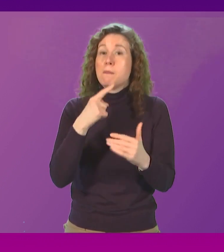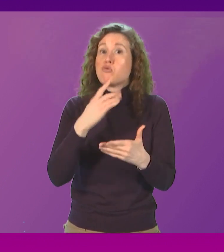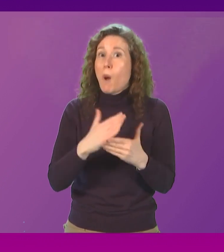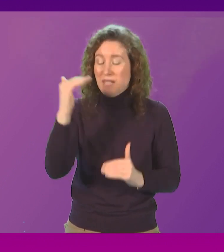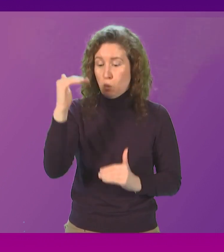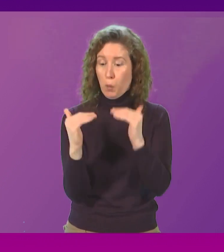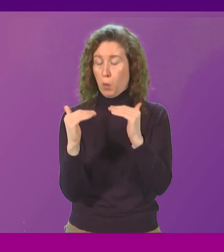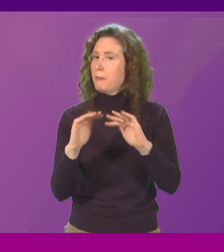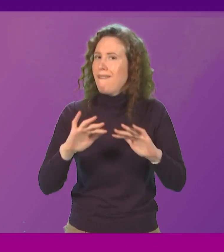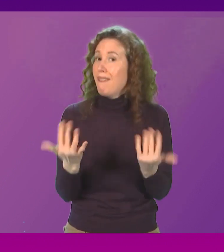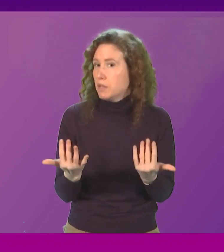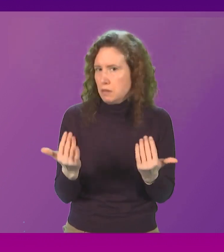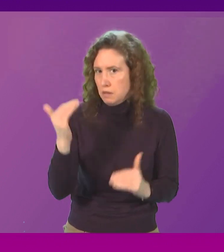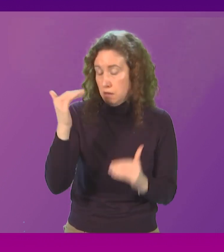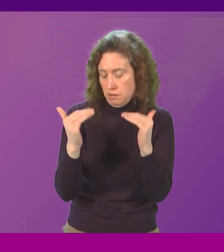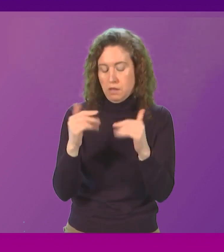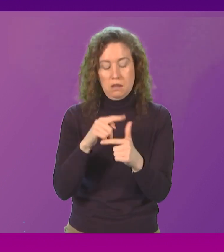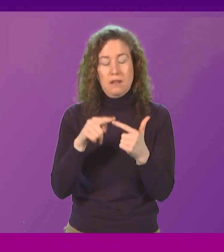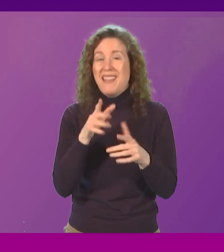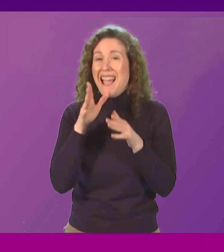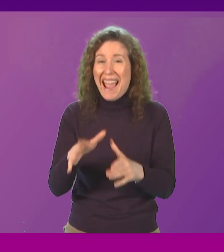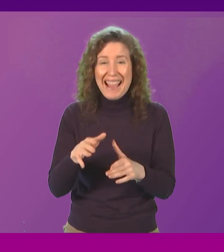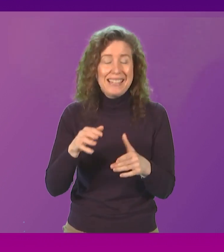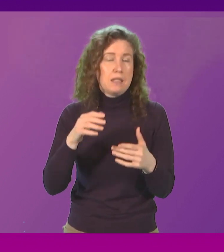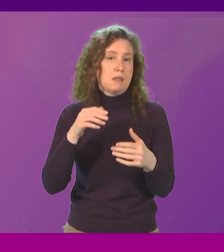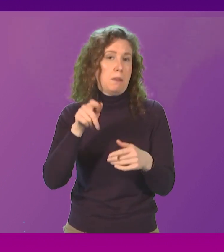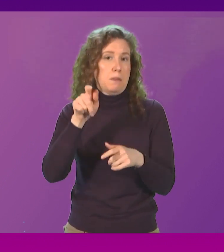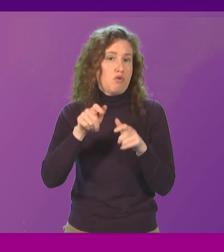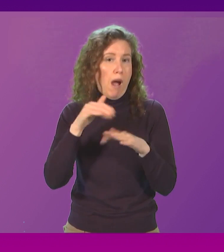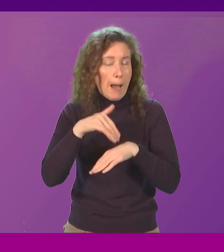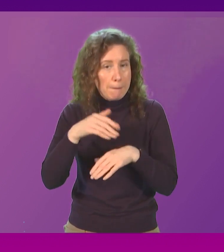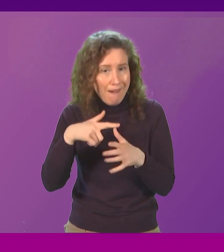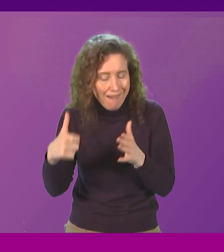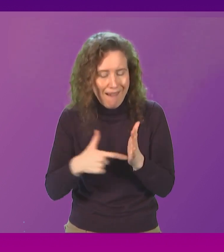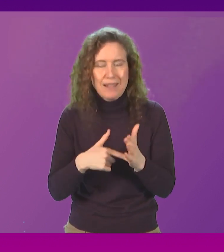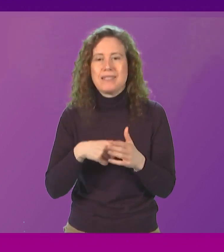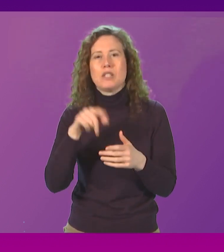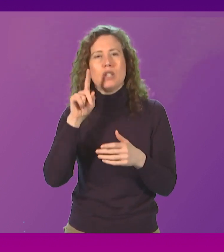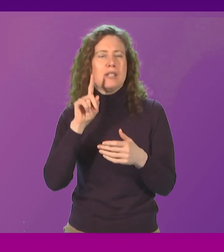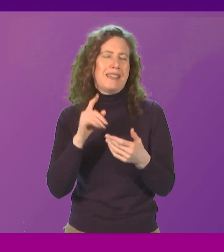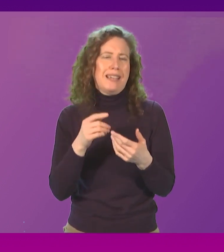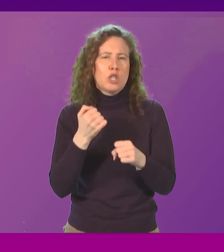The named person act, the hate crime act and the gender recognition bill were all unworkable.